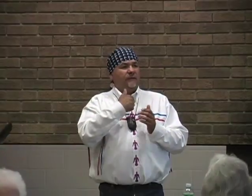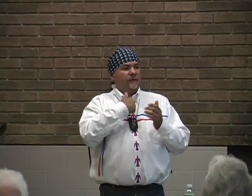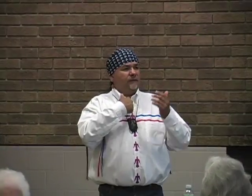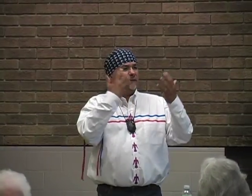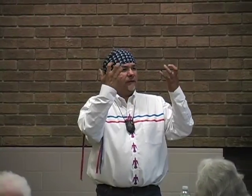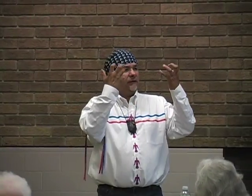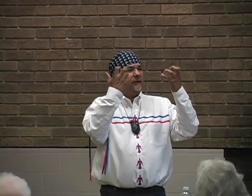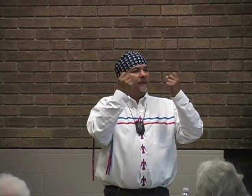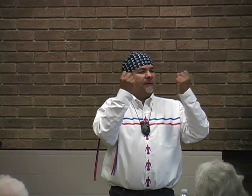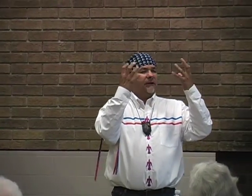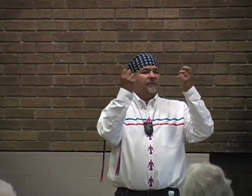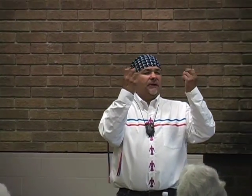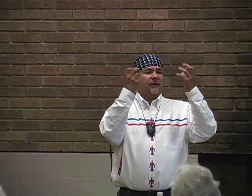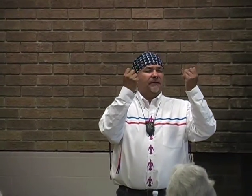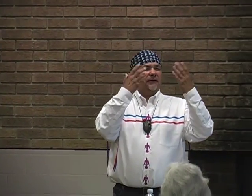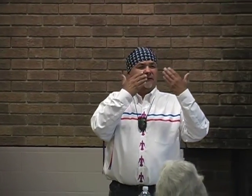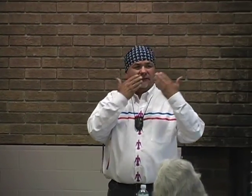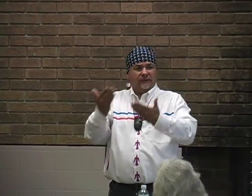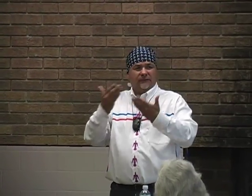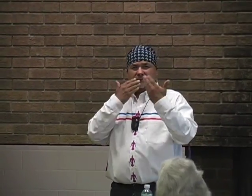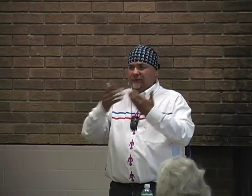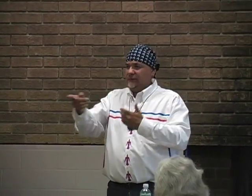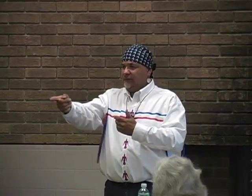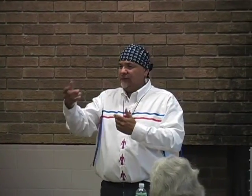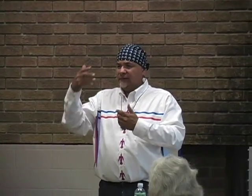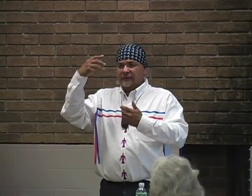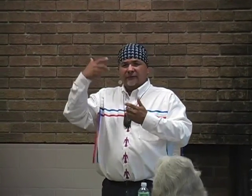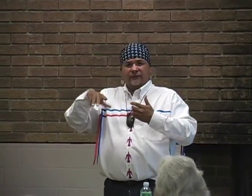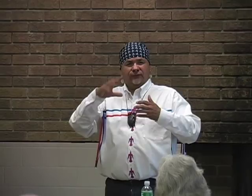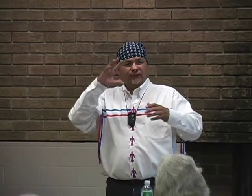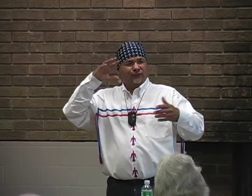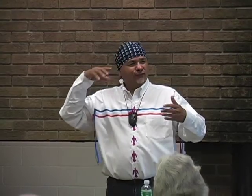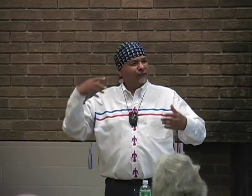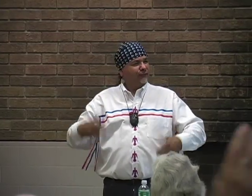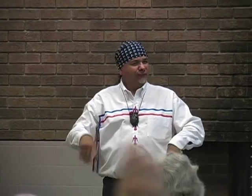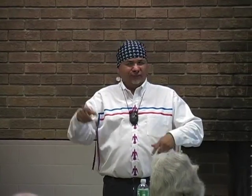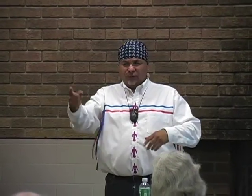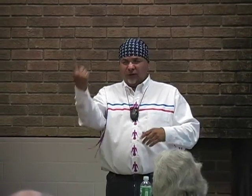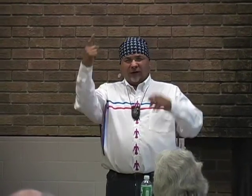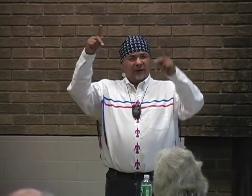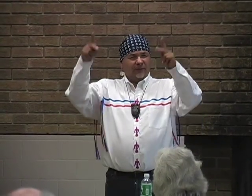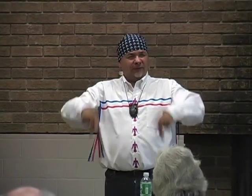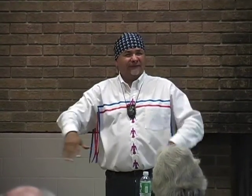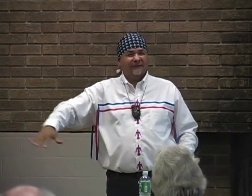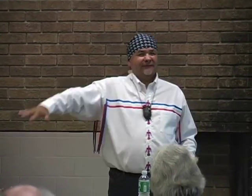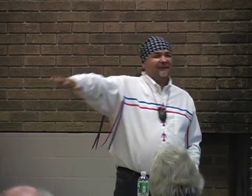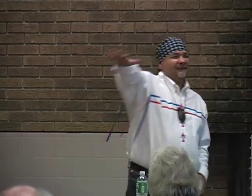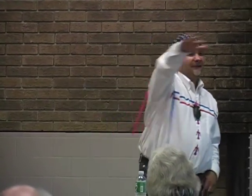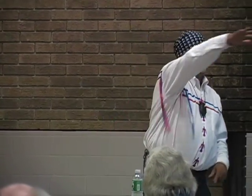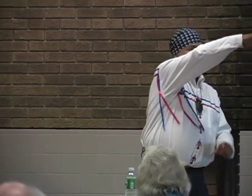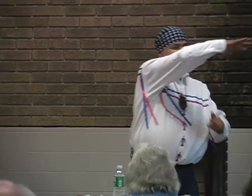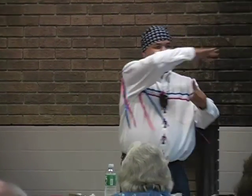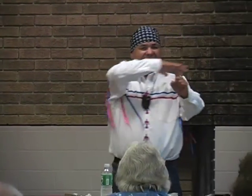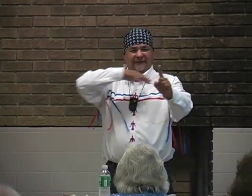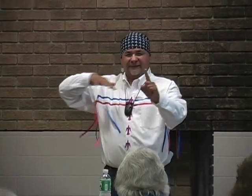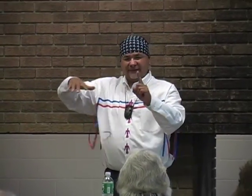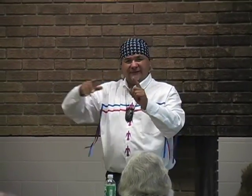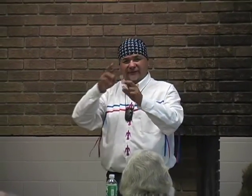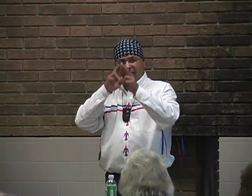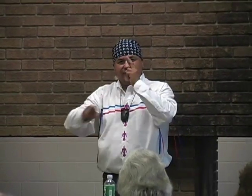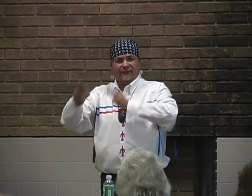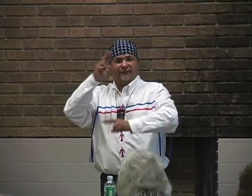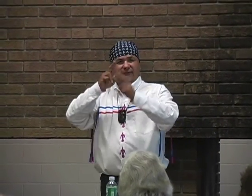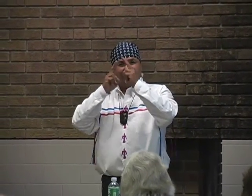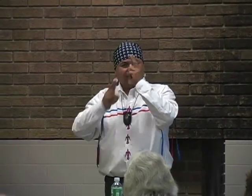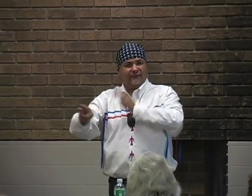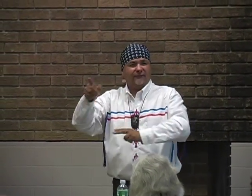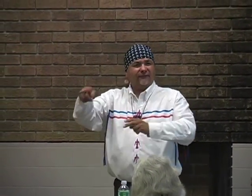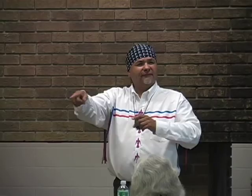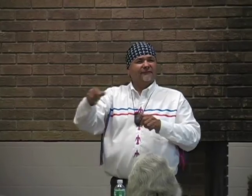I wanted to give a many thanks to Onalee. Wow! All of us are honoring her.